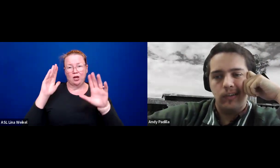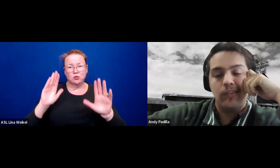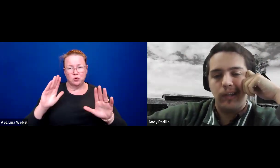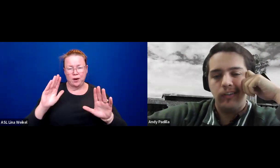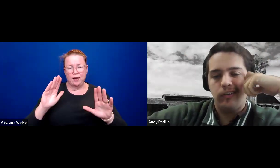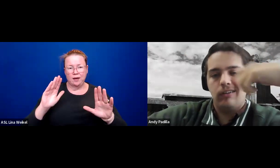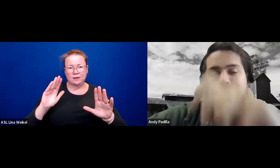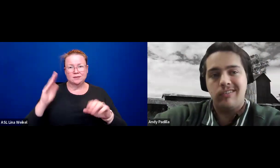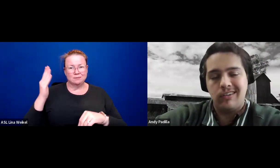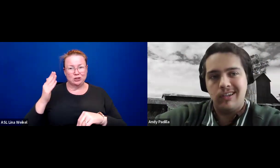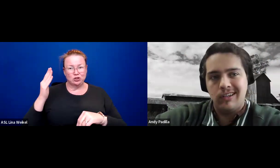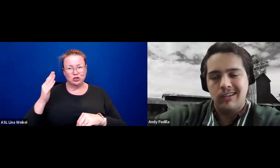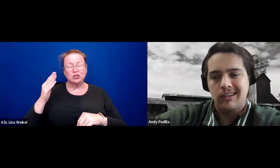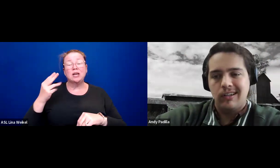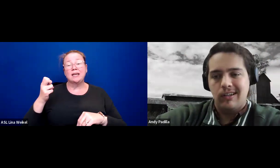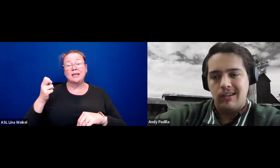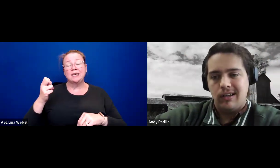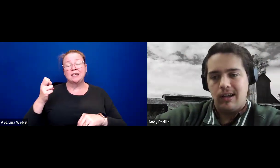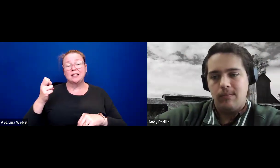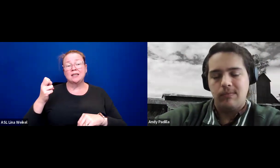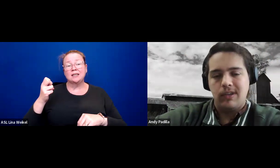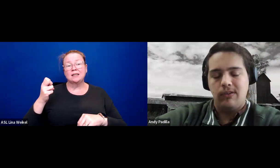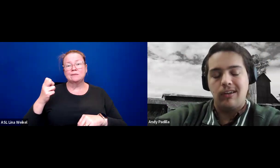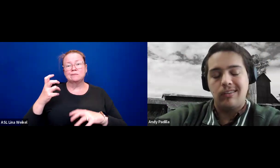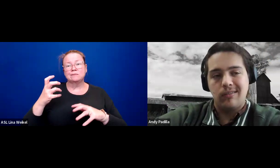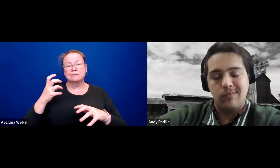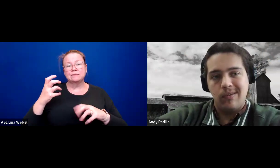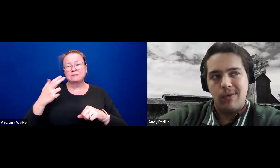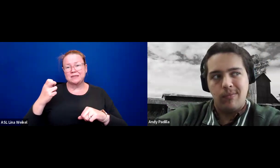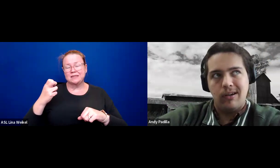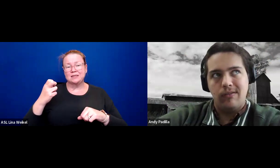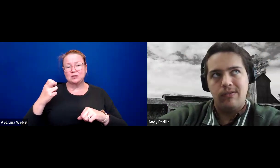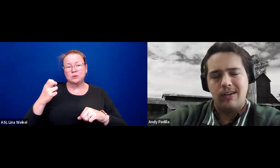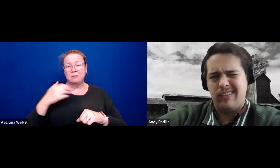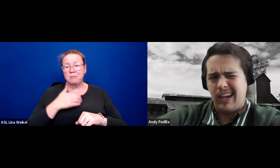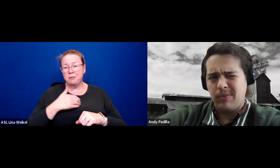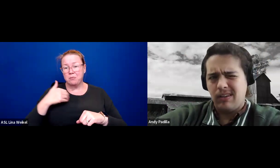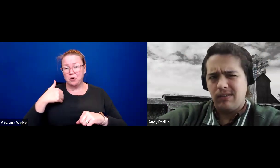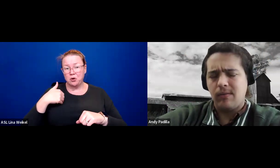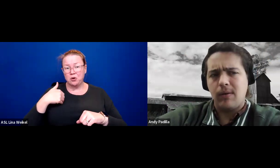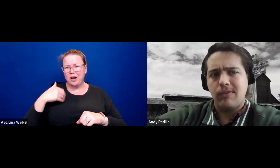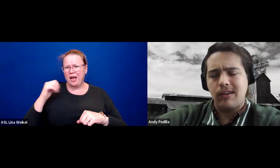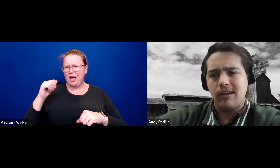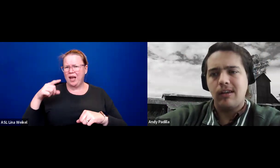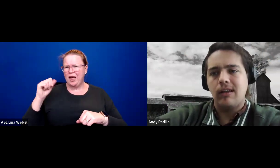Andy Padilla: speech in which he Andy Padilla: he was a Andy Padilla: member of Andy Padilla: adapt. If I'm not mistaken.